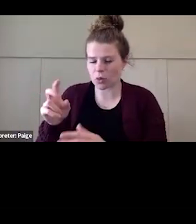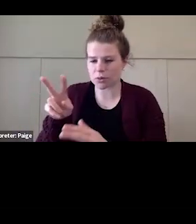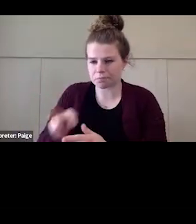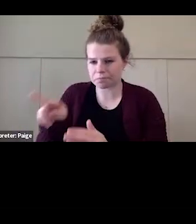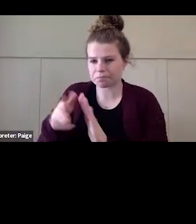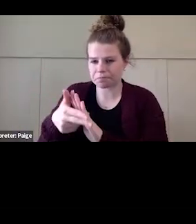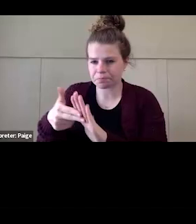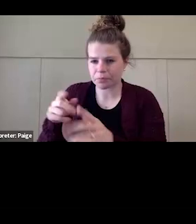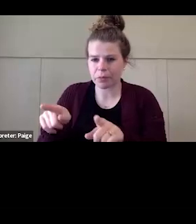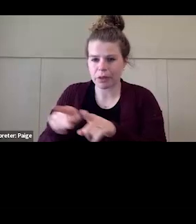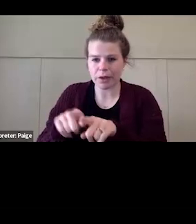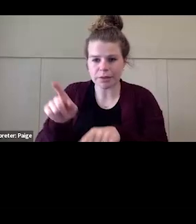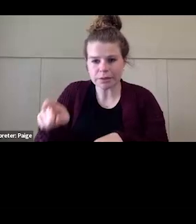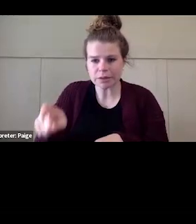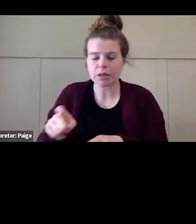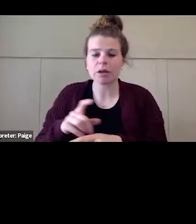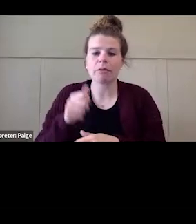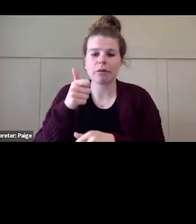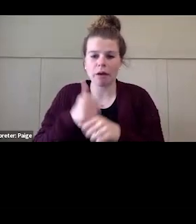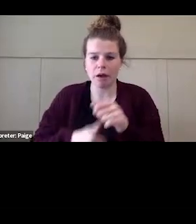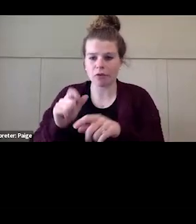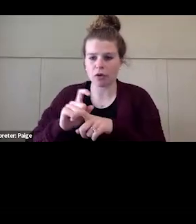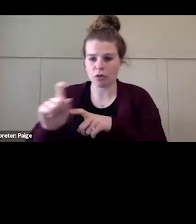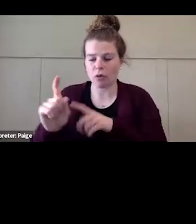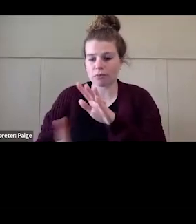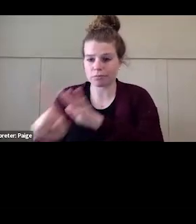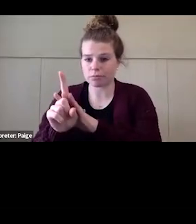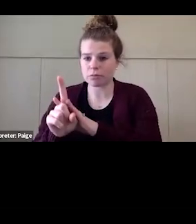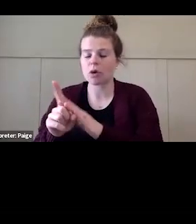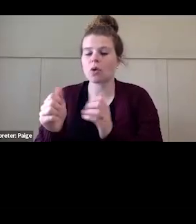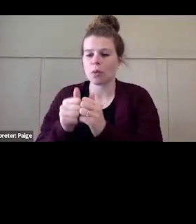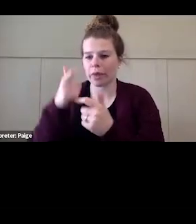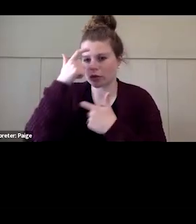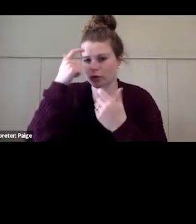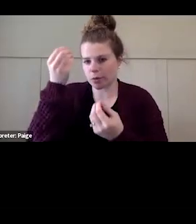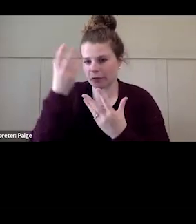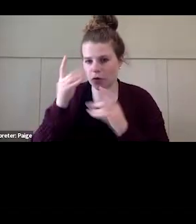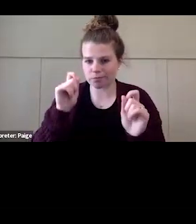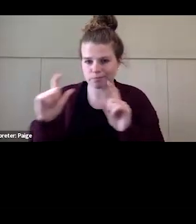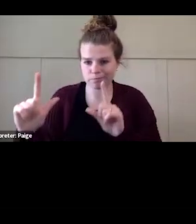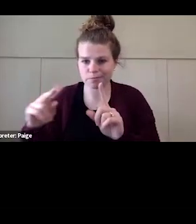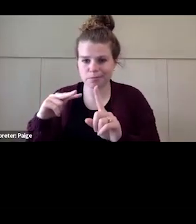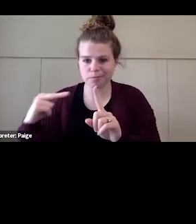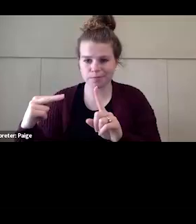with a trauma-informed lens as their training would support. We also have EMTs on our team